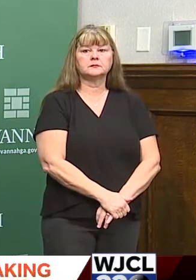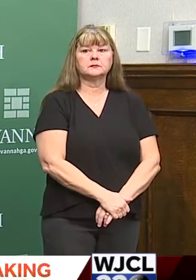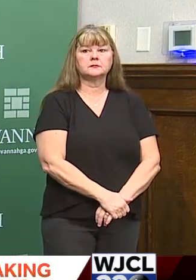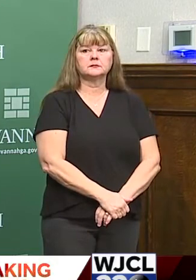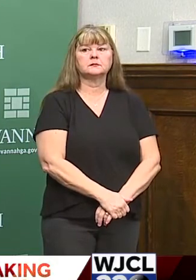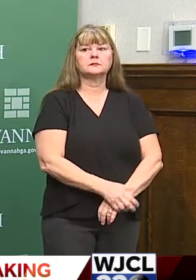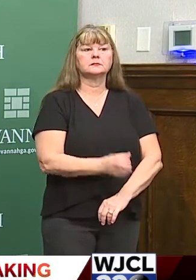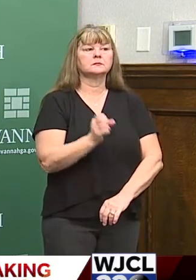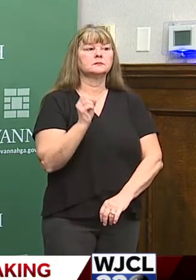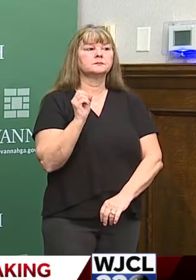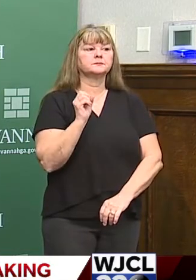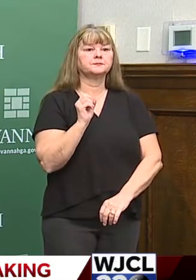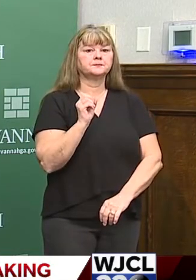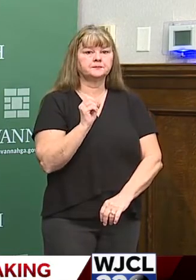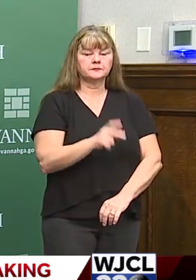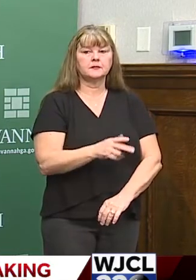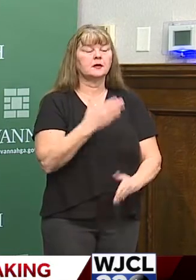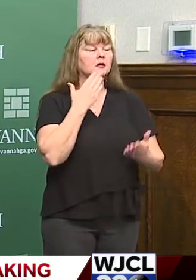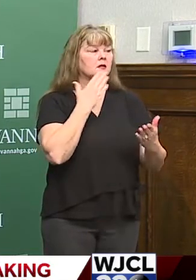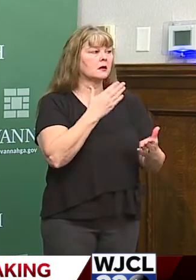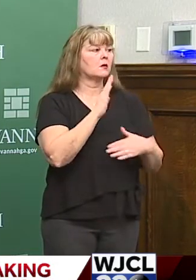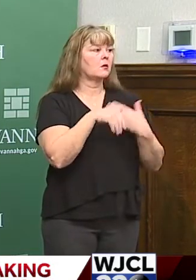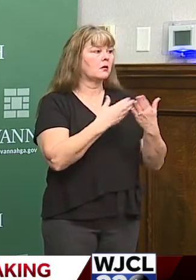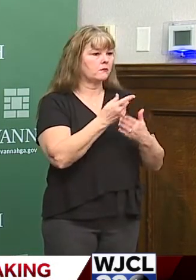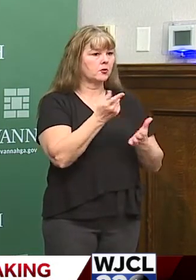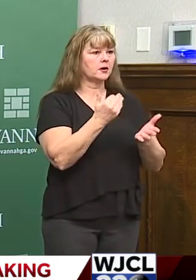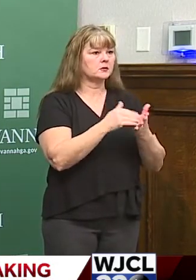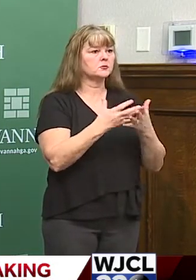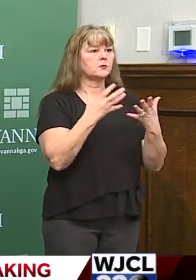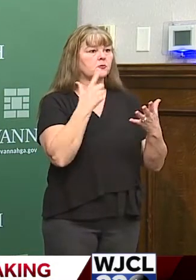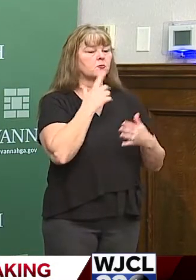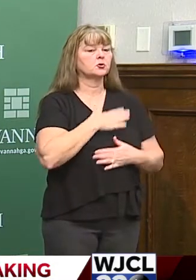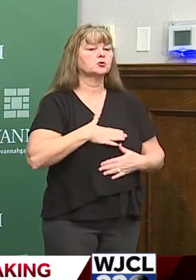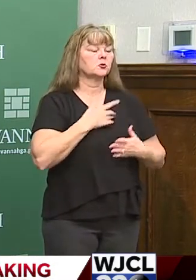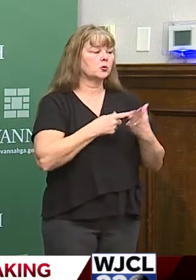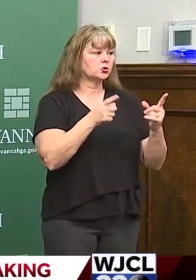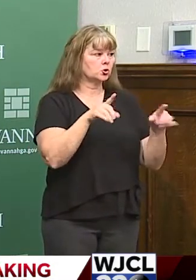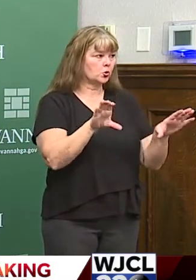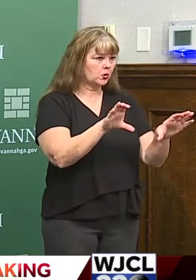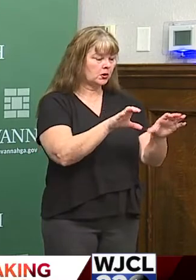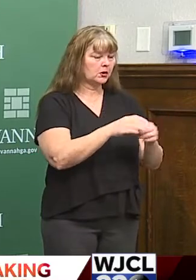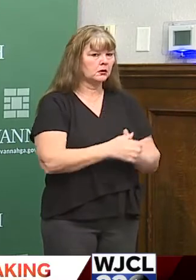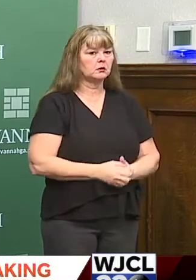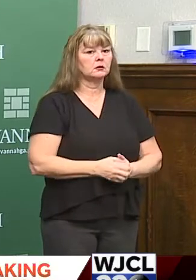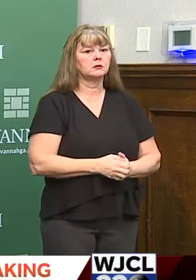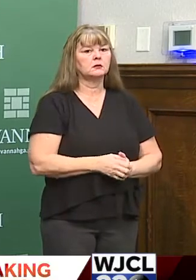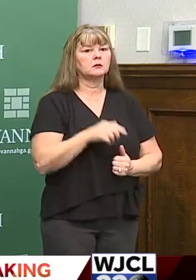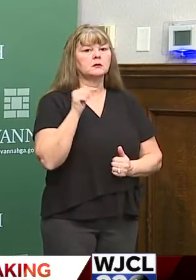ALL RIGHT. WELL, THANK YOU ALL AGAIN SO MUCH.